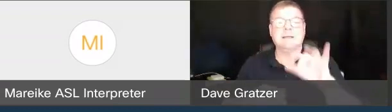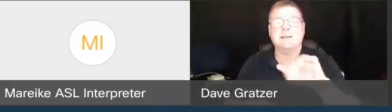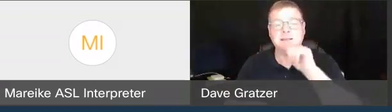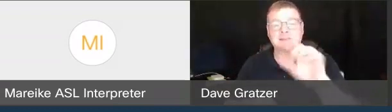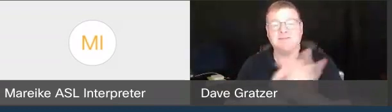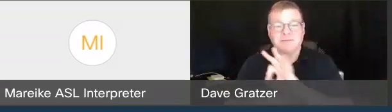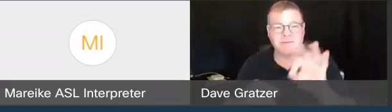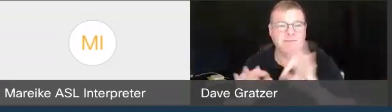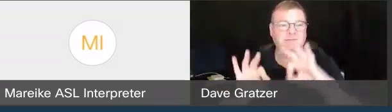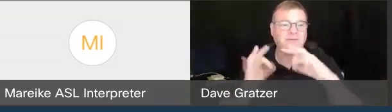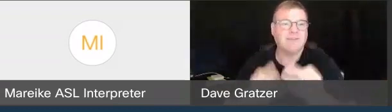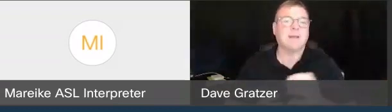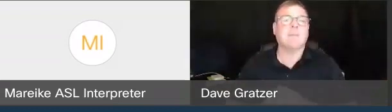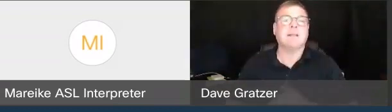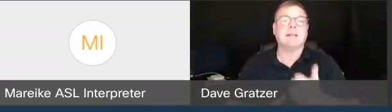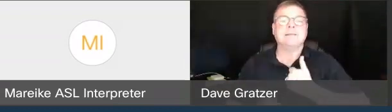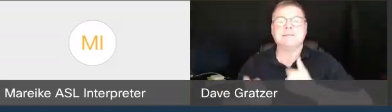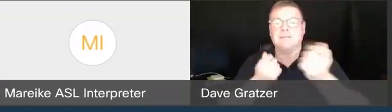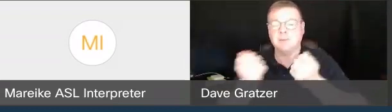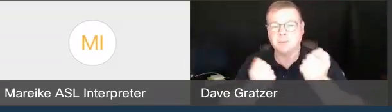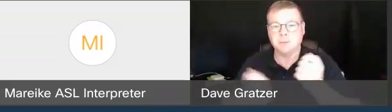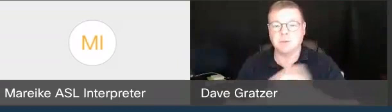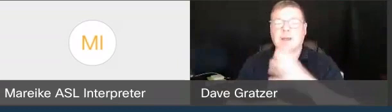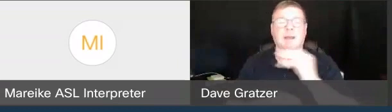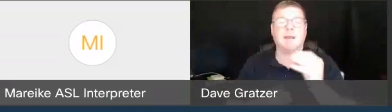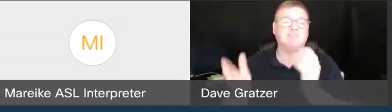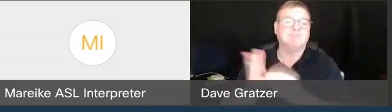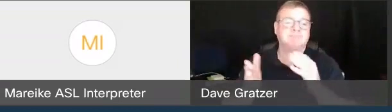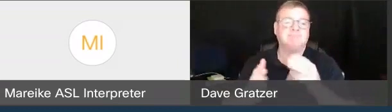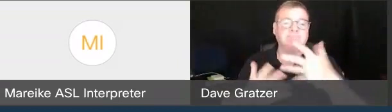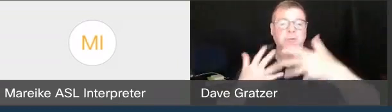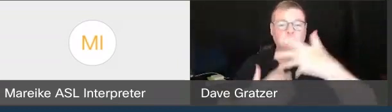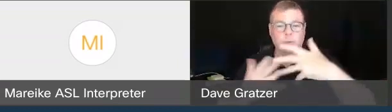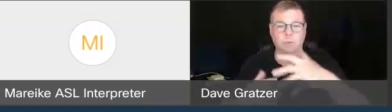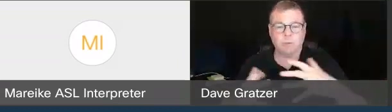impulsivity and self-control and antisocial values. So when you're addressing criminogenic